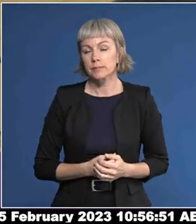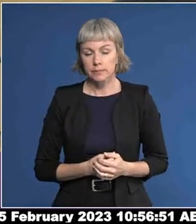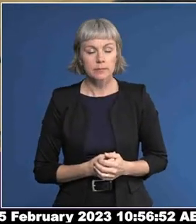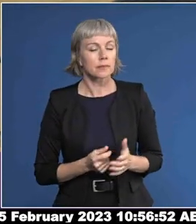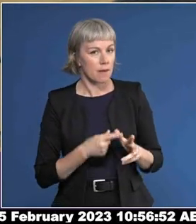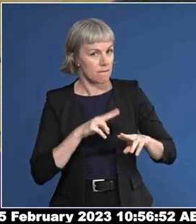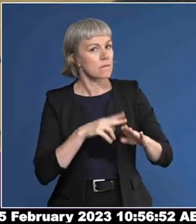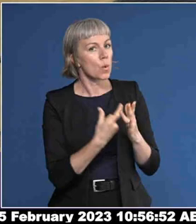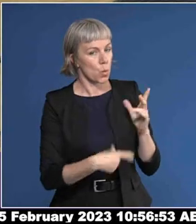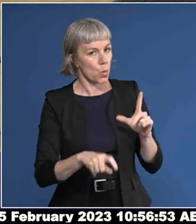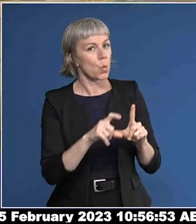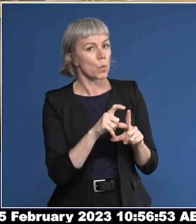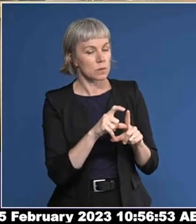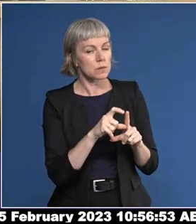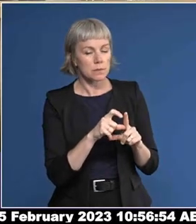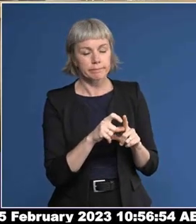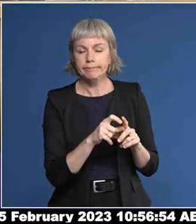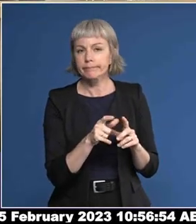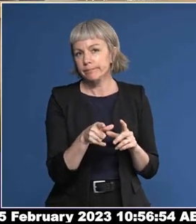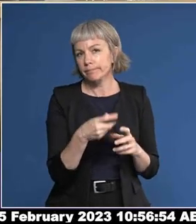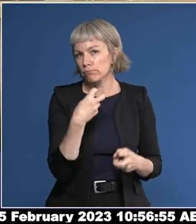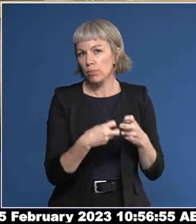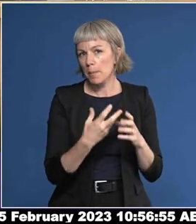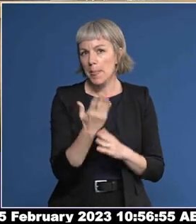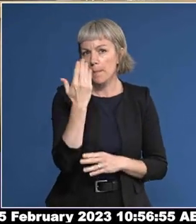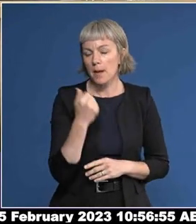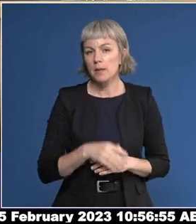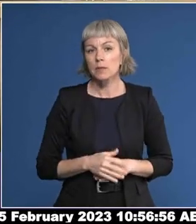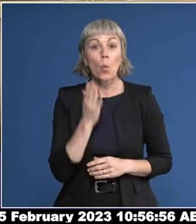high number of casuals that we had in place when I first started in the organisation.